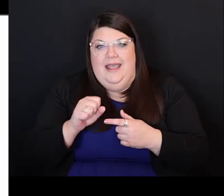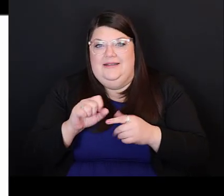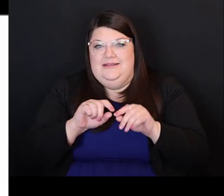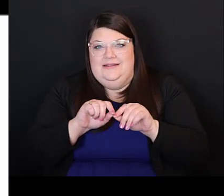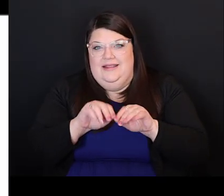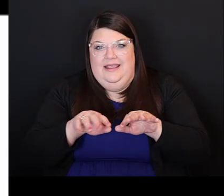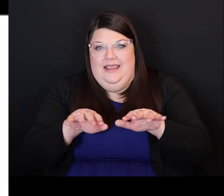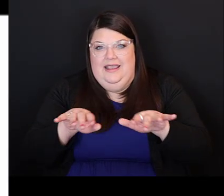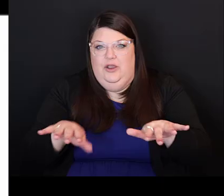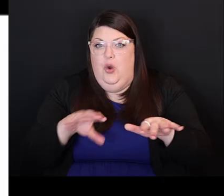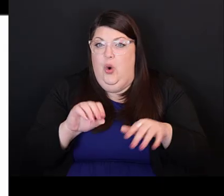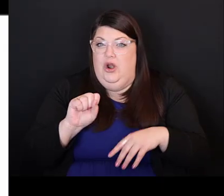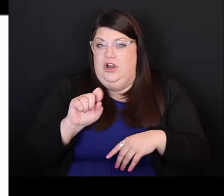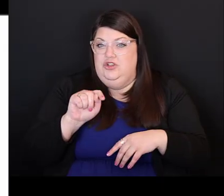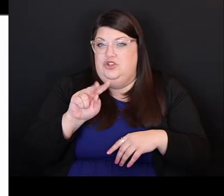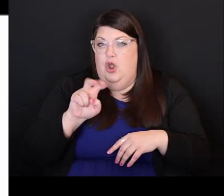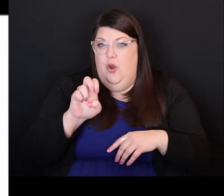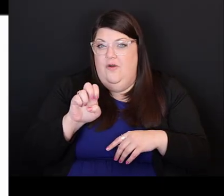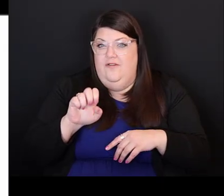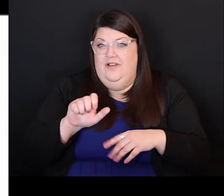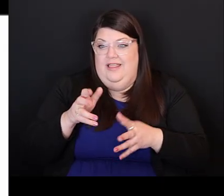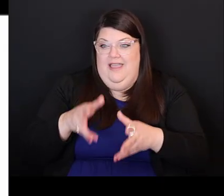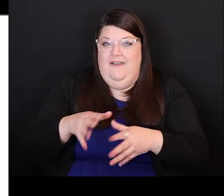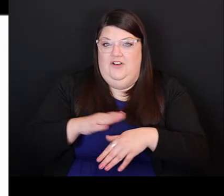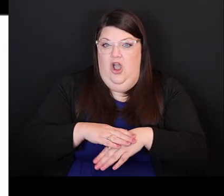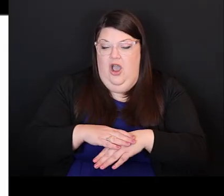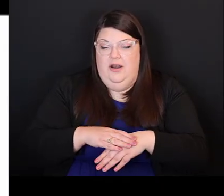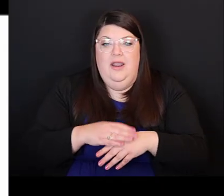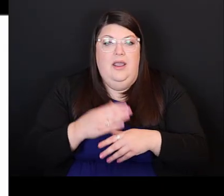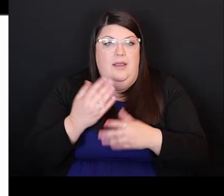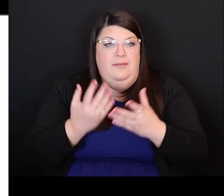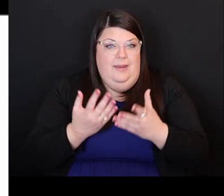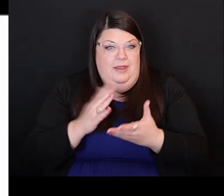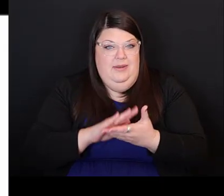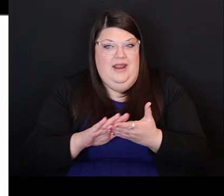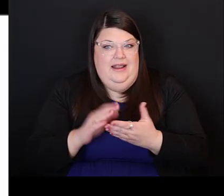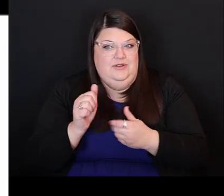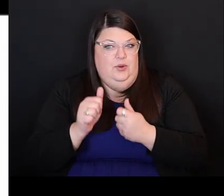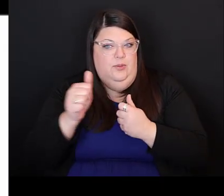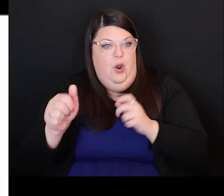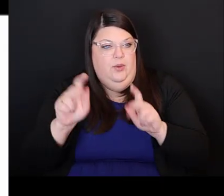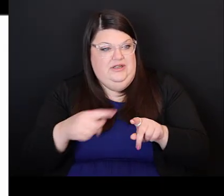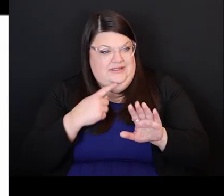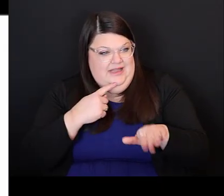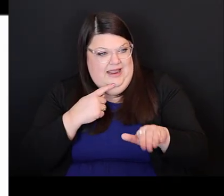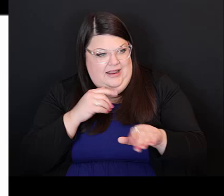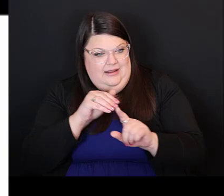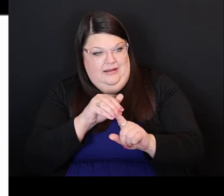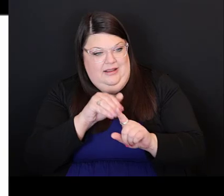Sort of nice if there is something out there to remind you. Oh, I didn't turn off the sink all the way.